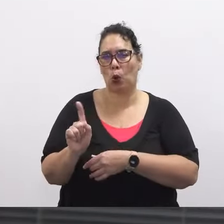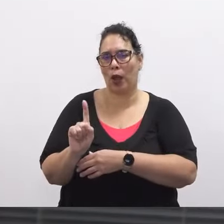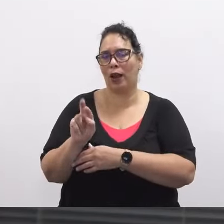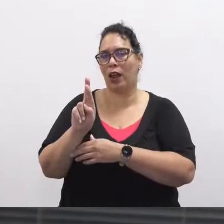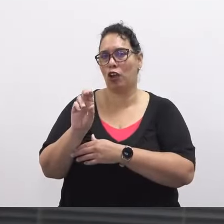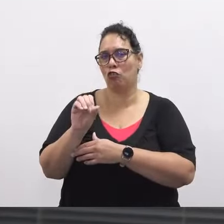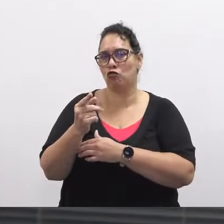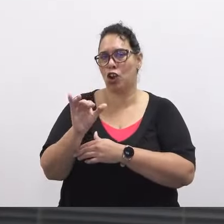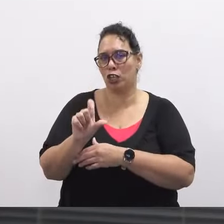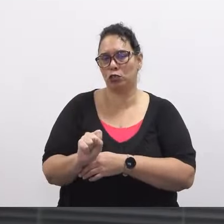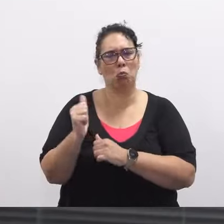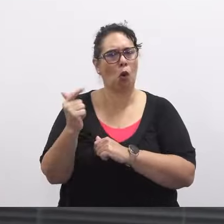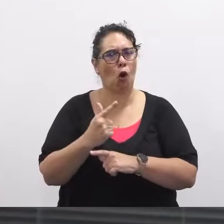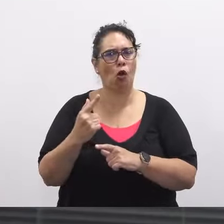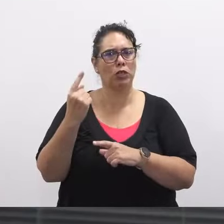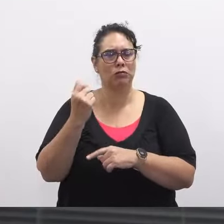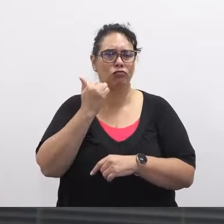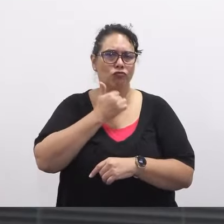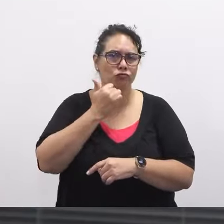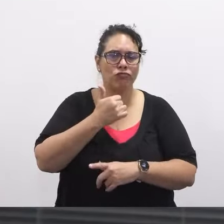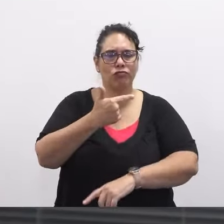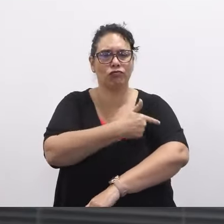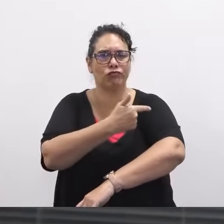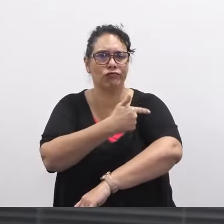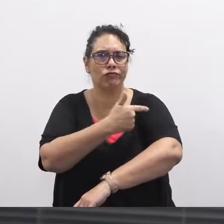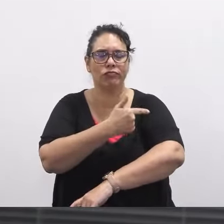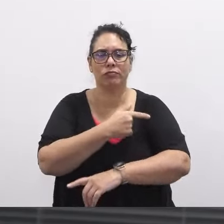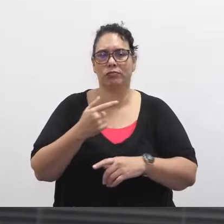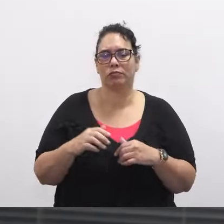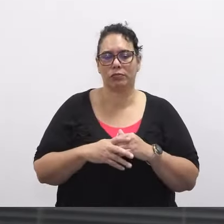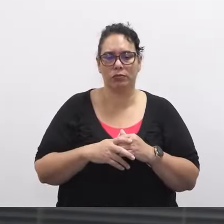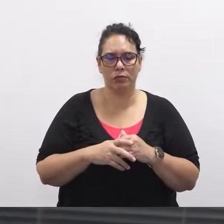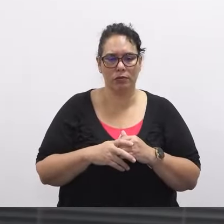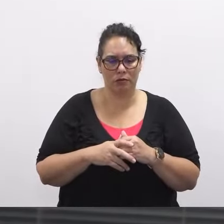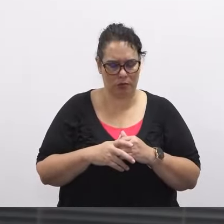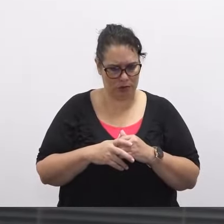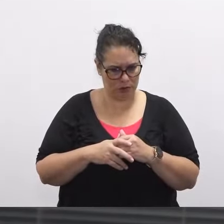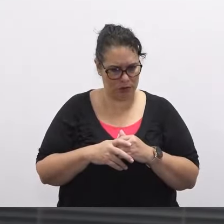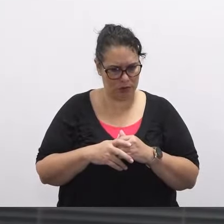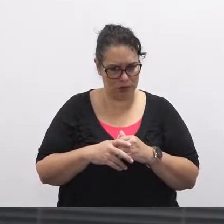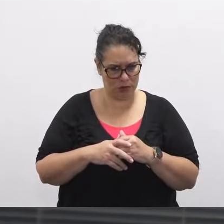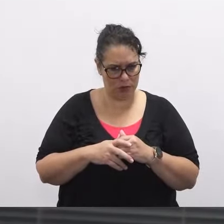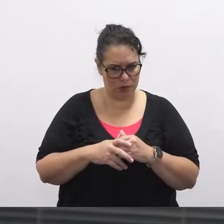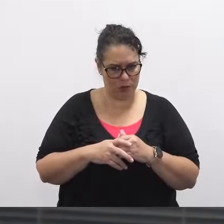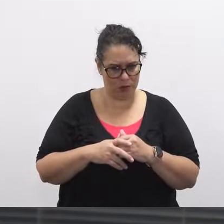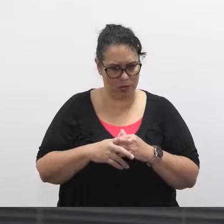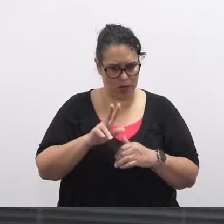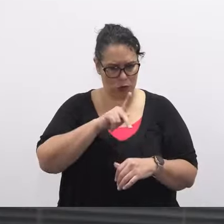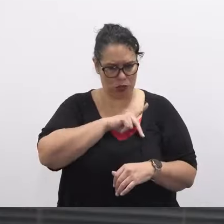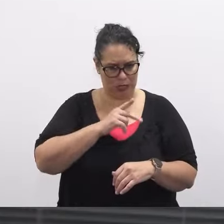during routine annual doctor's visits. I personally had them recovered from COVID-19 back in January of this year,